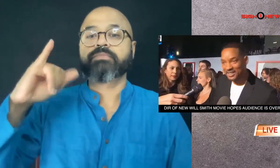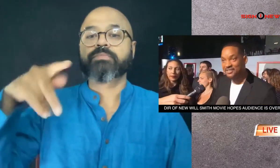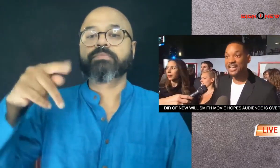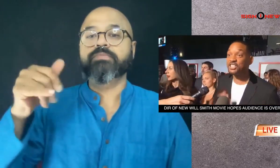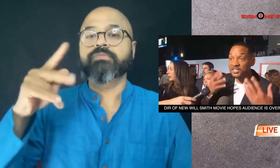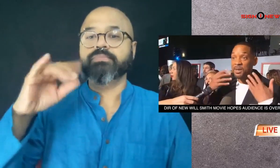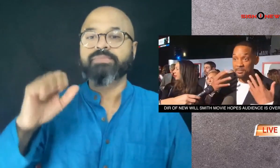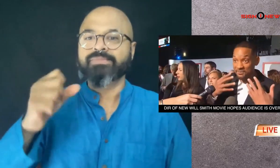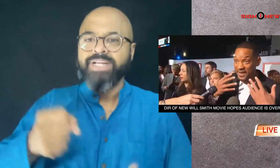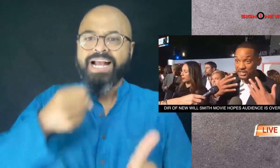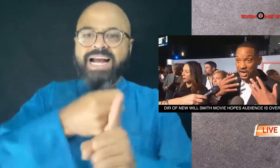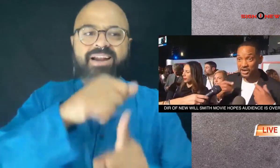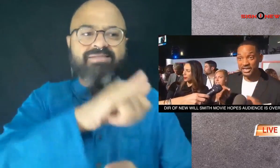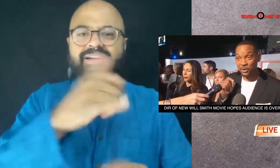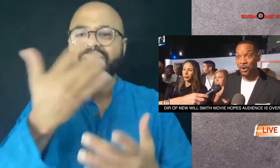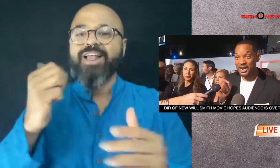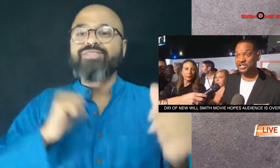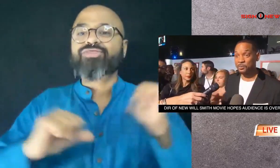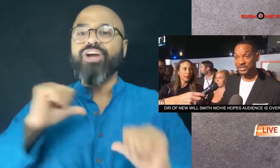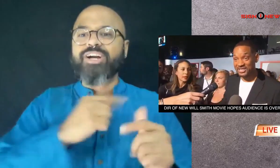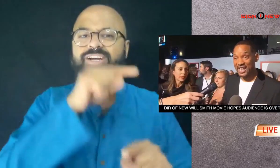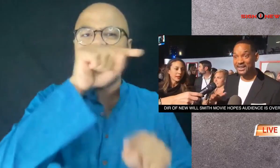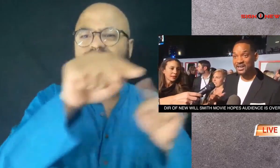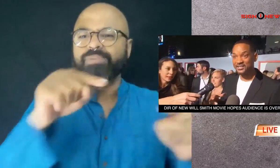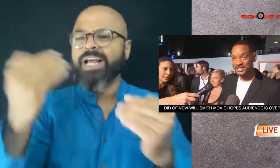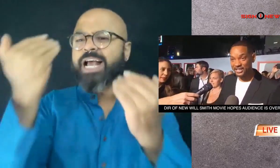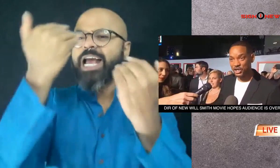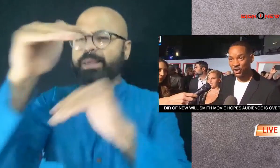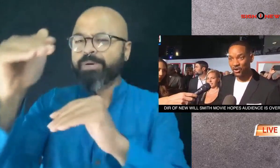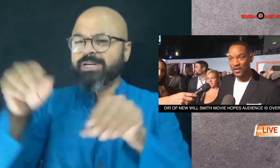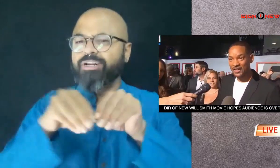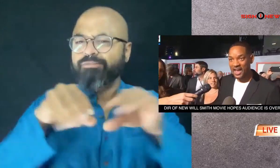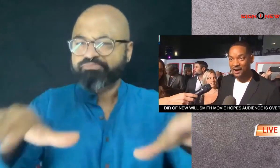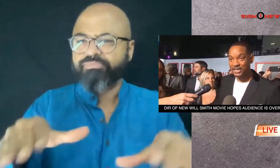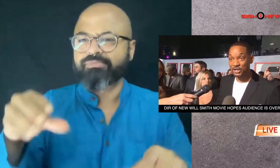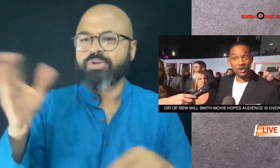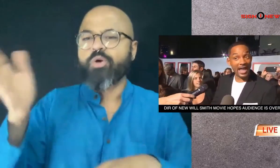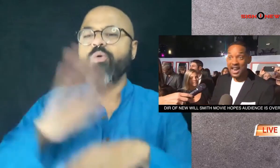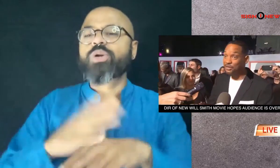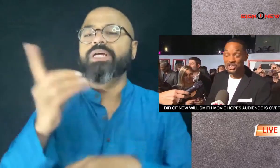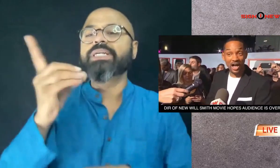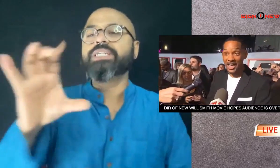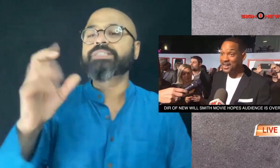emancipation hits theaters in limited release on December 2 and then start streaming on